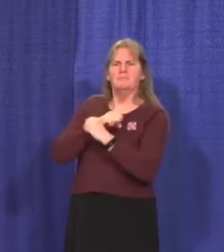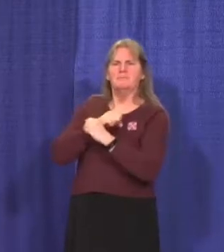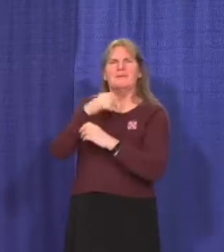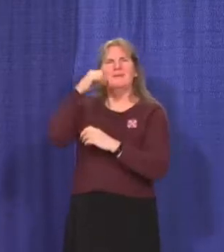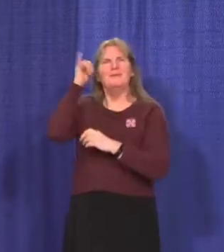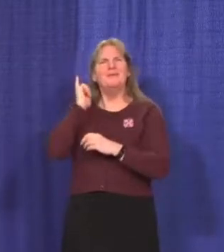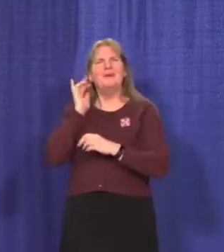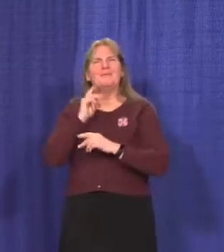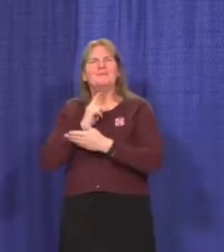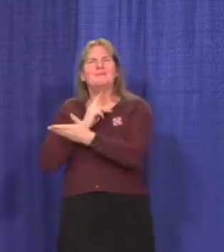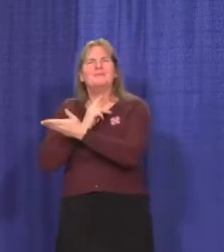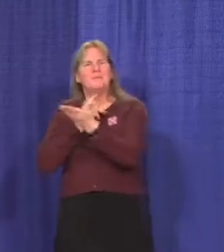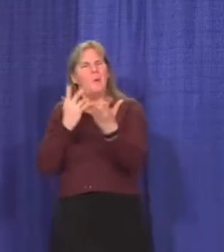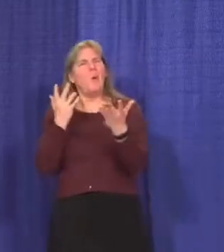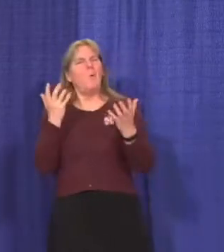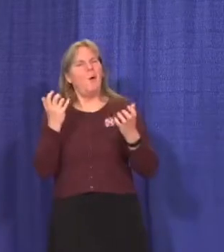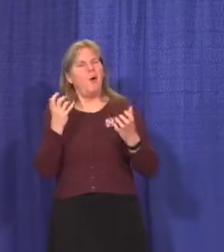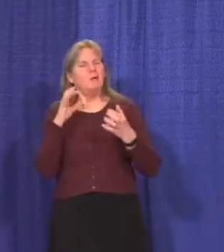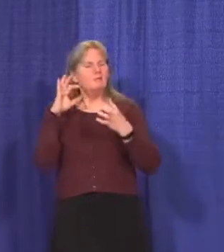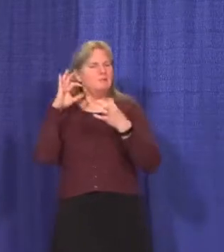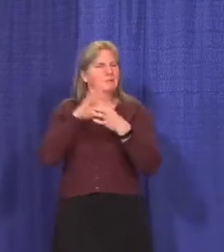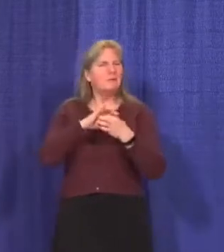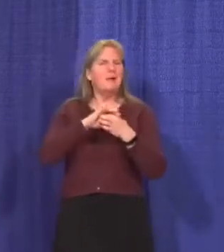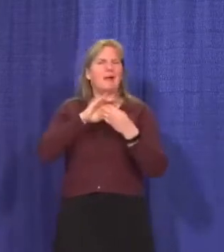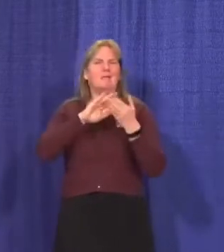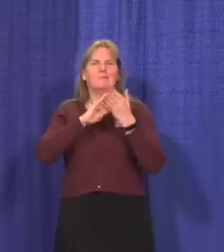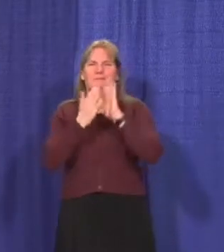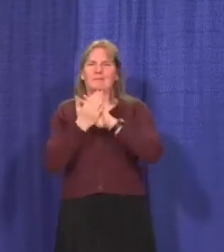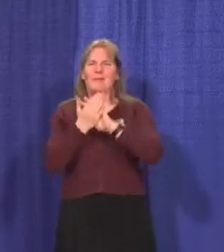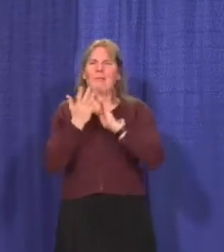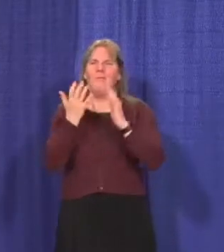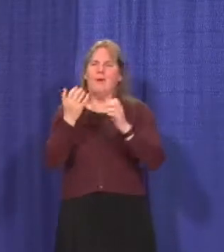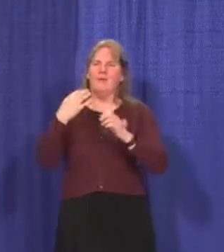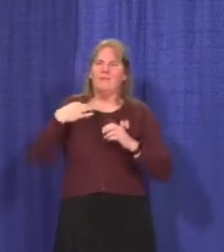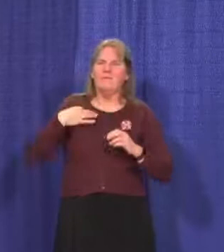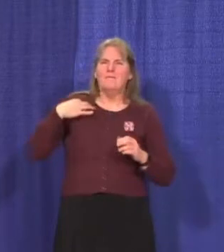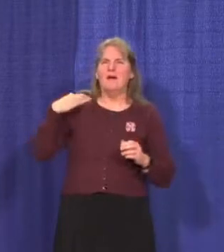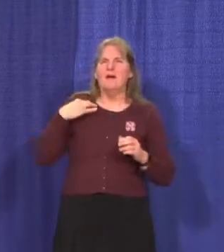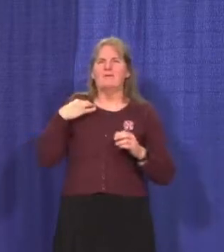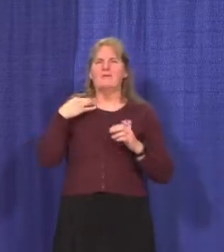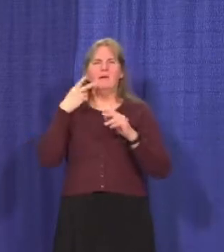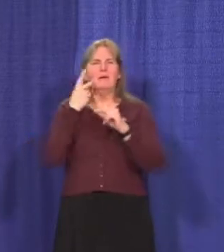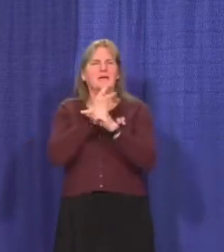volunteer and want to make sure their communities are safe.